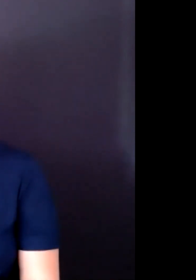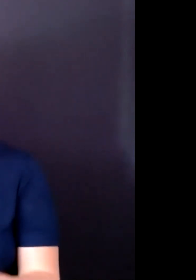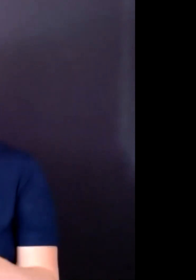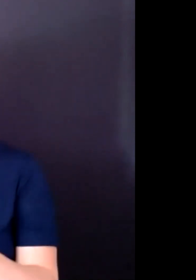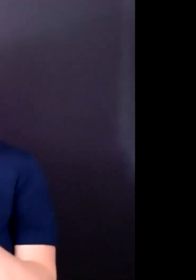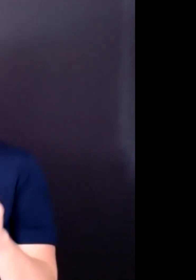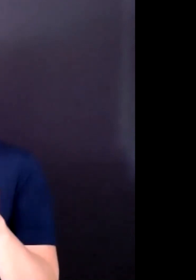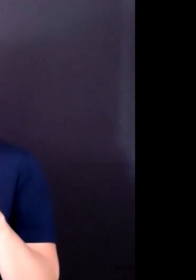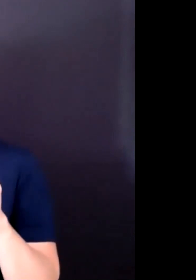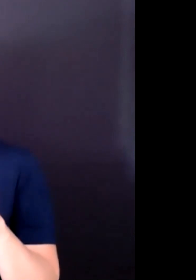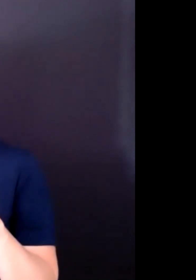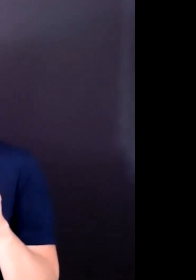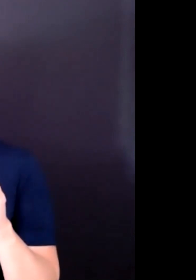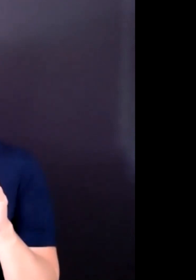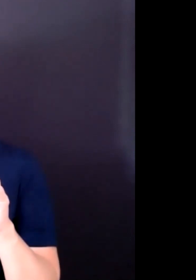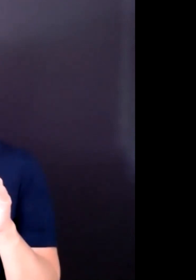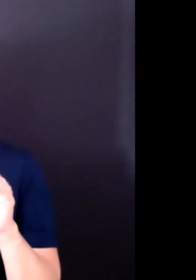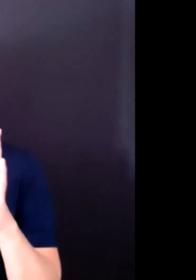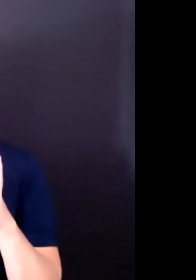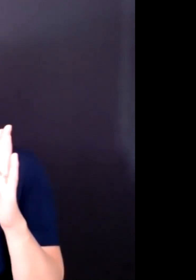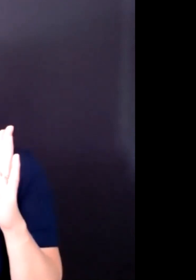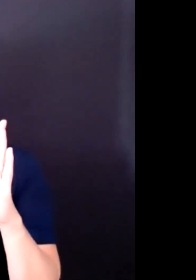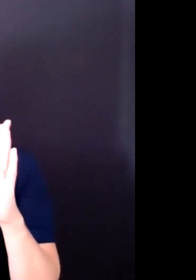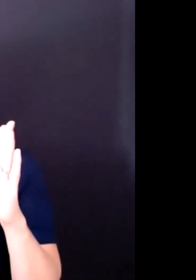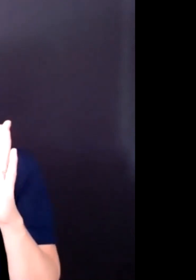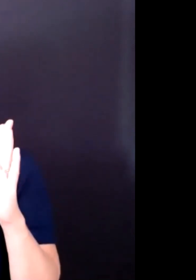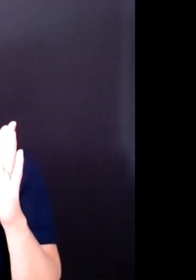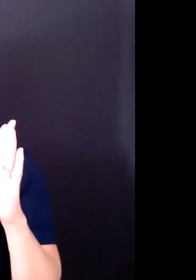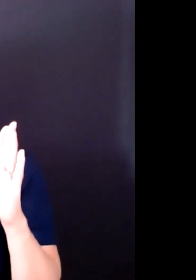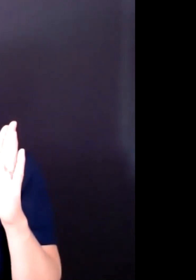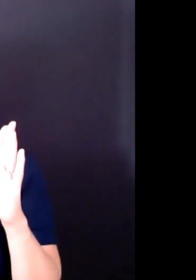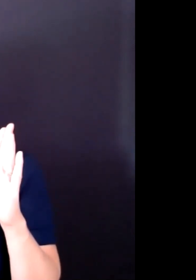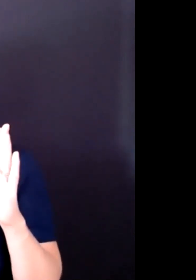ends on October 1st. So please go to the website to look up